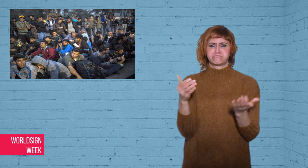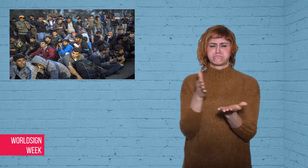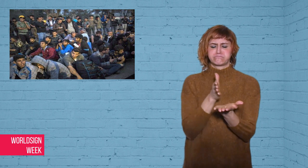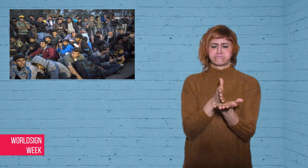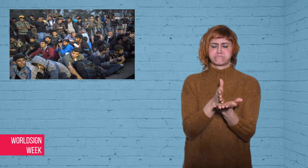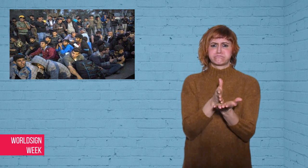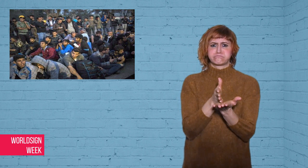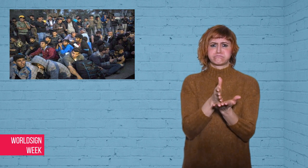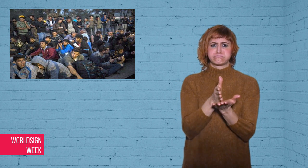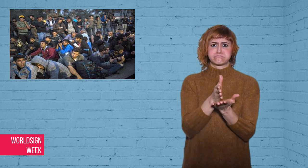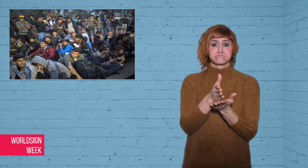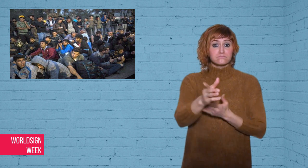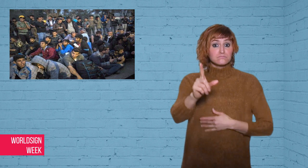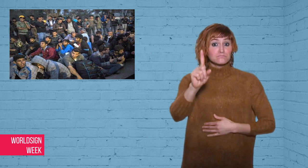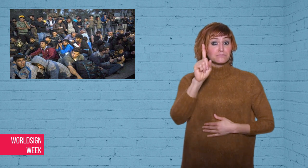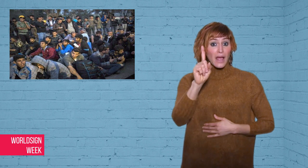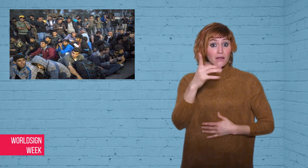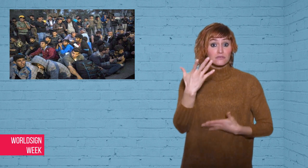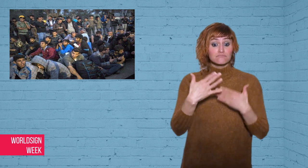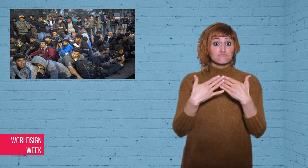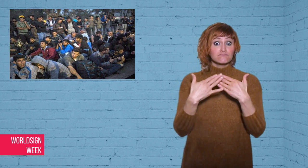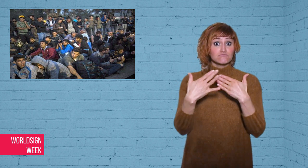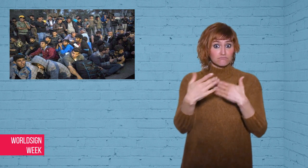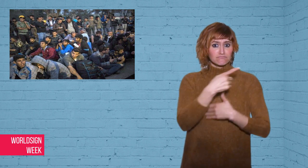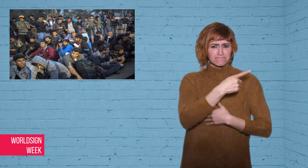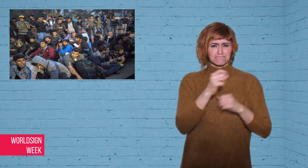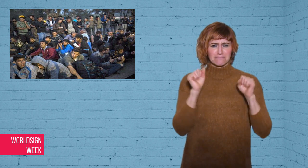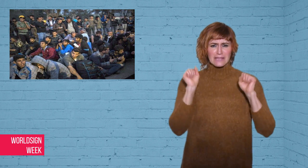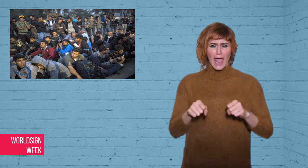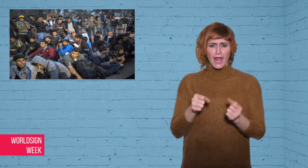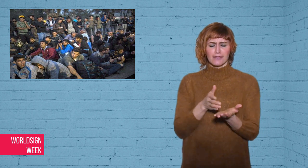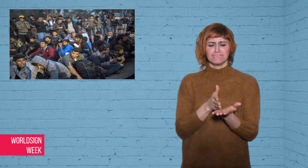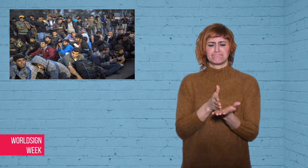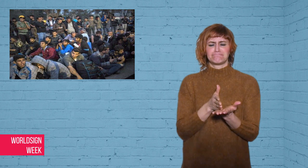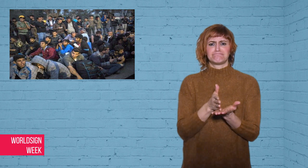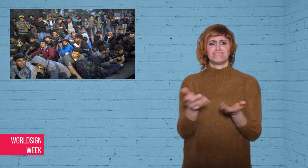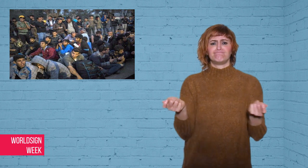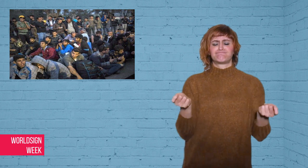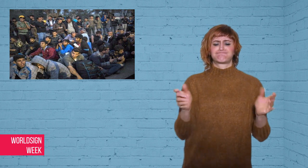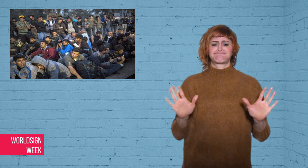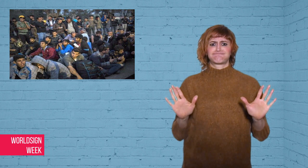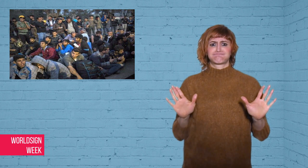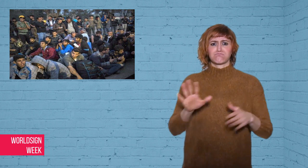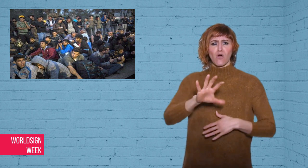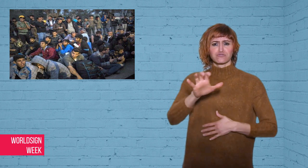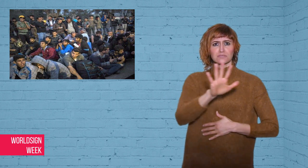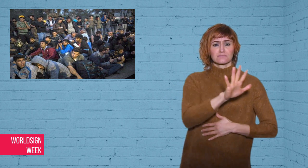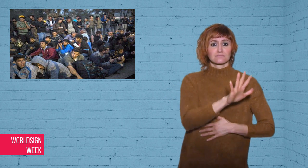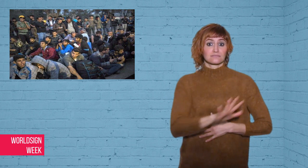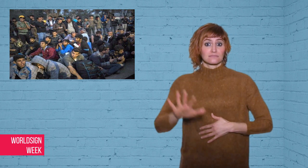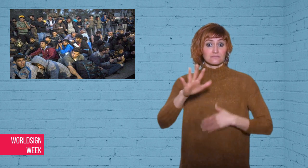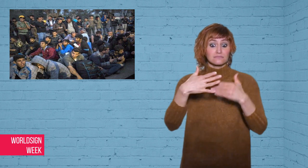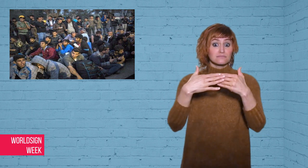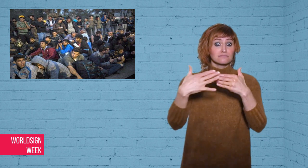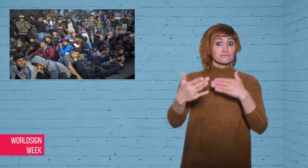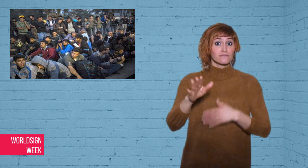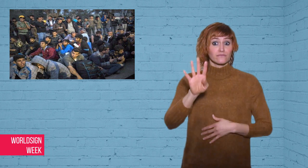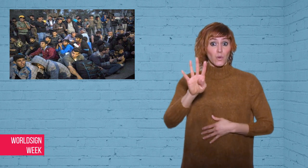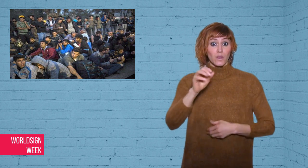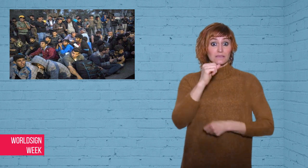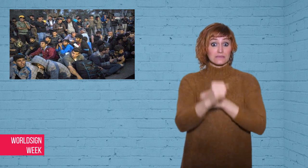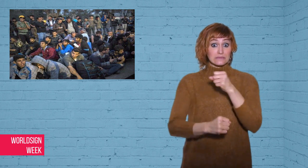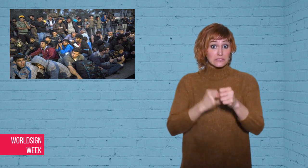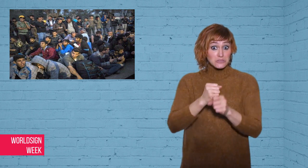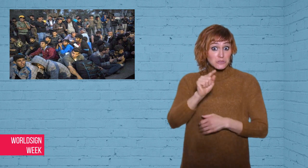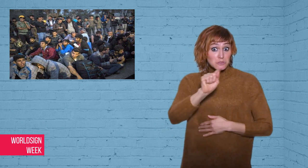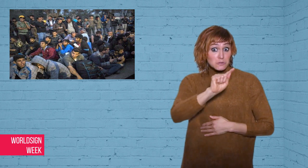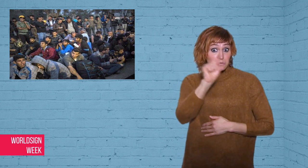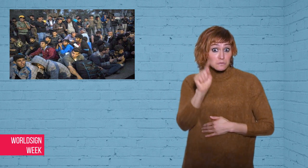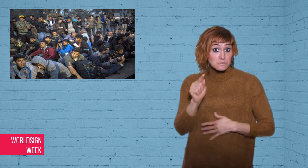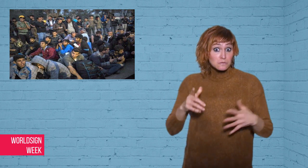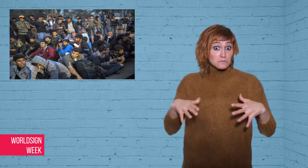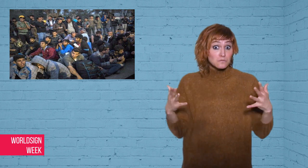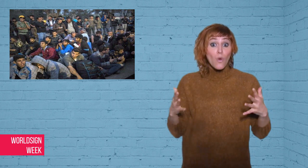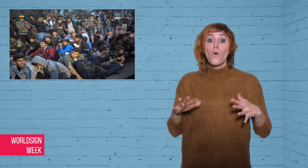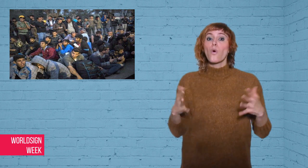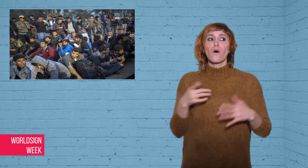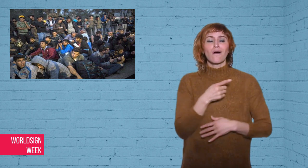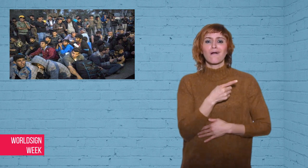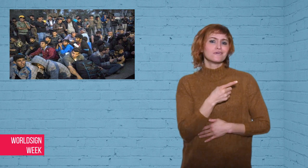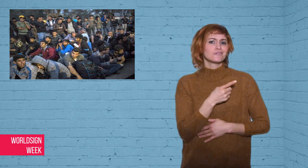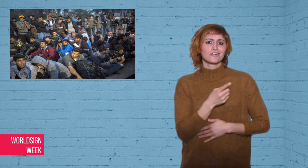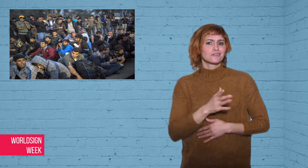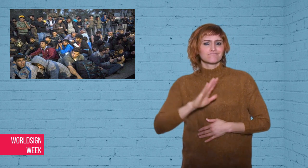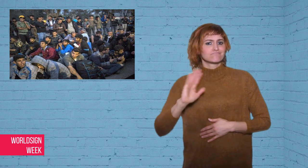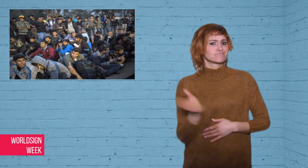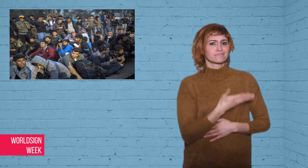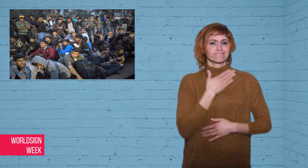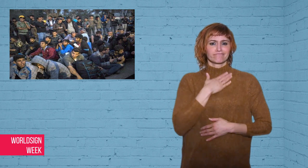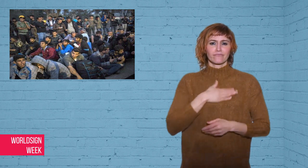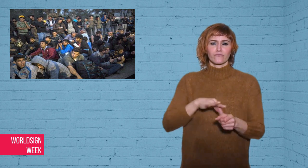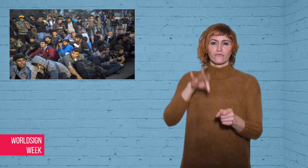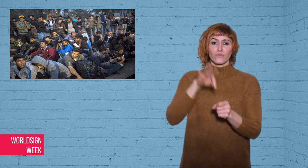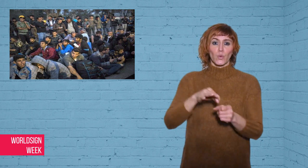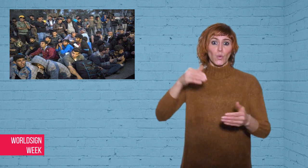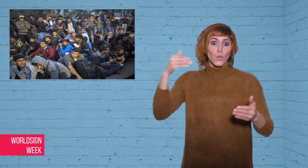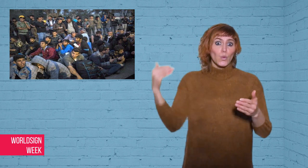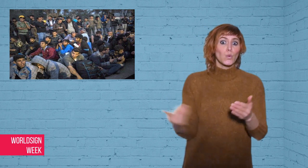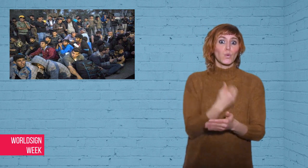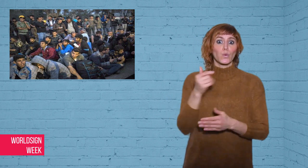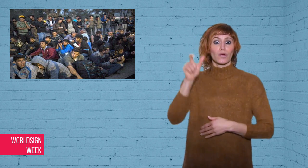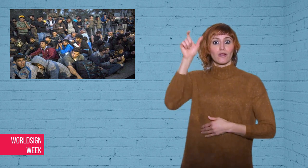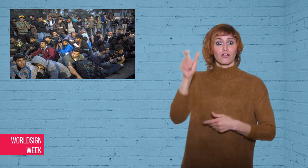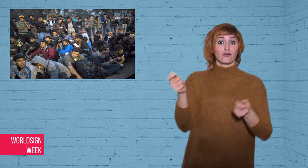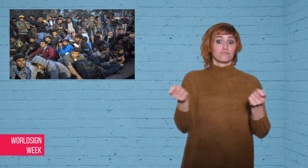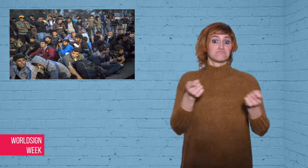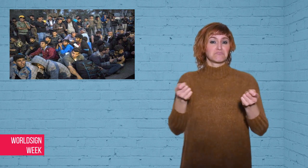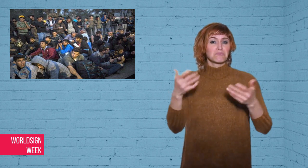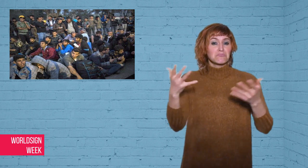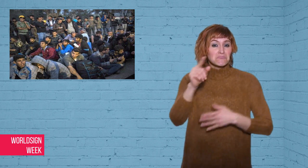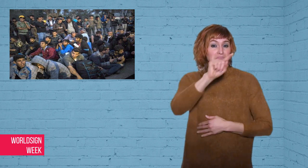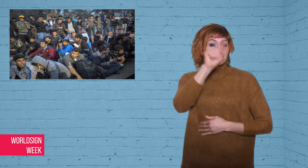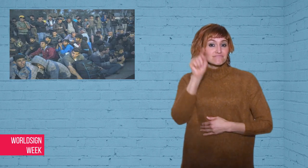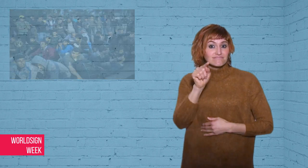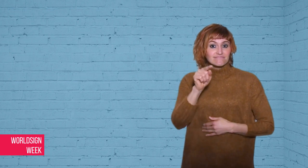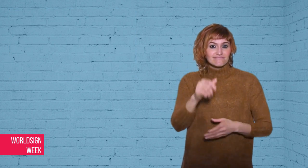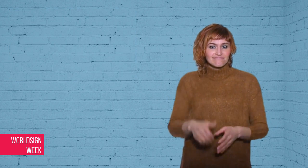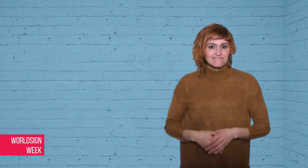another four years or will there be a new Chancellor?